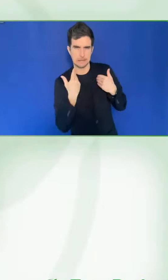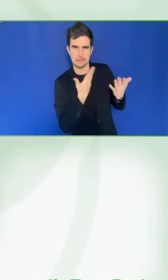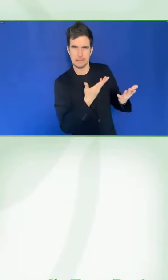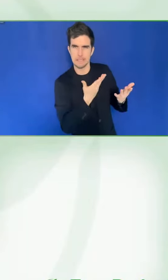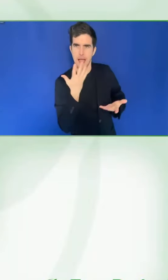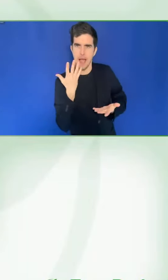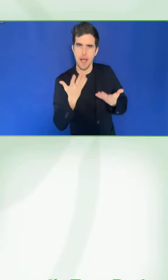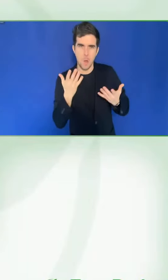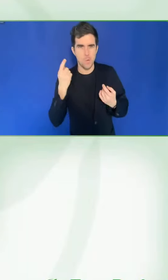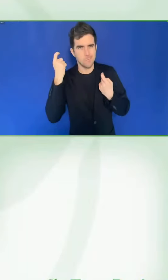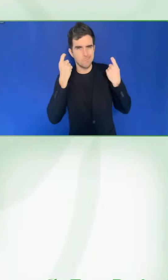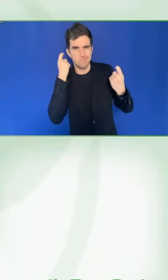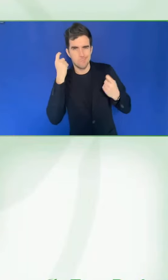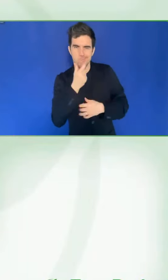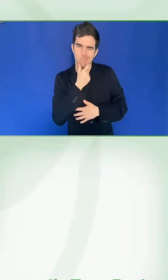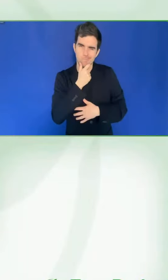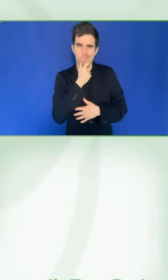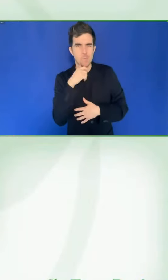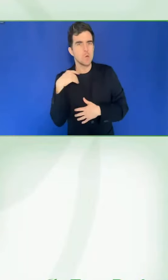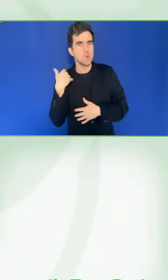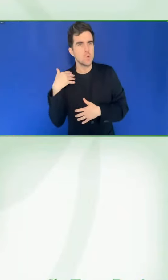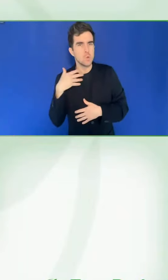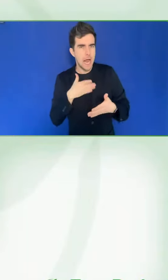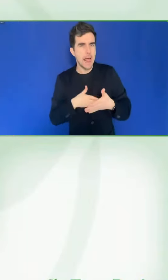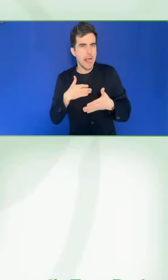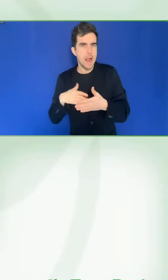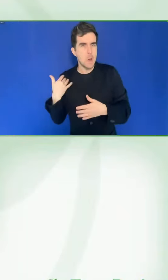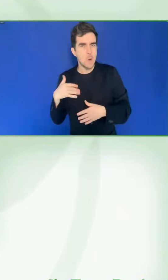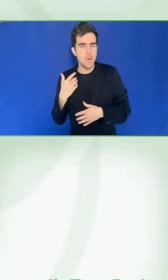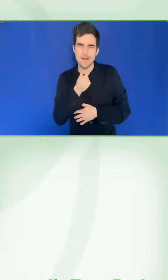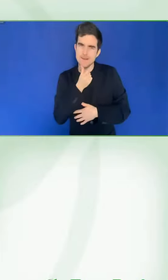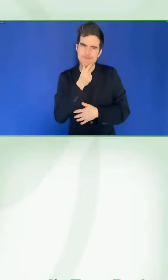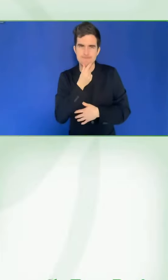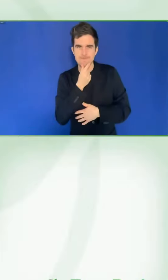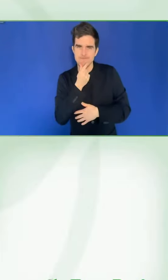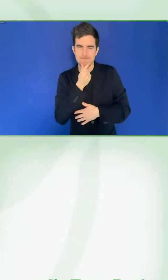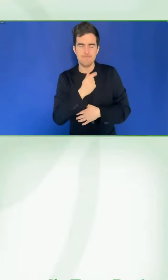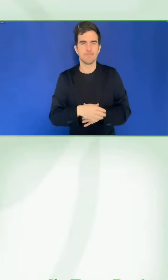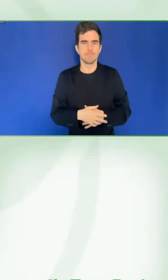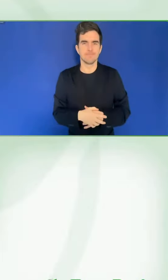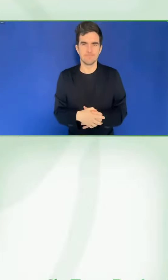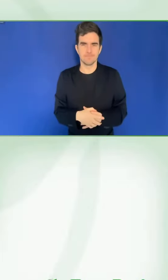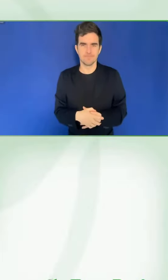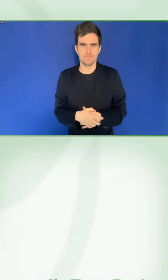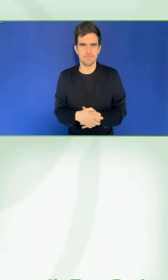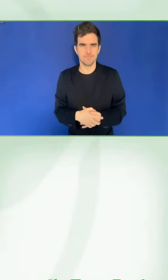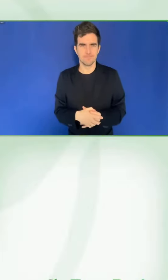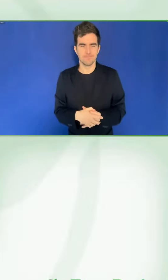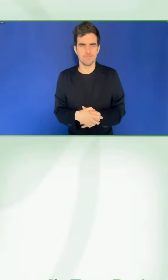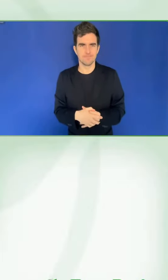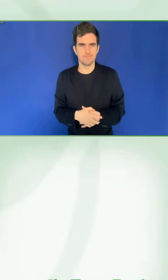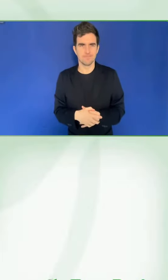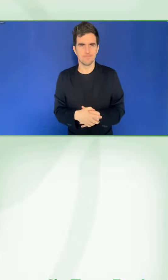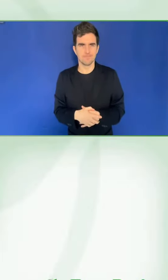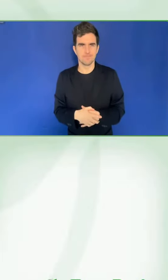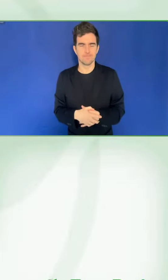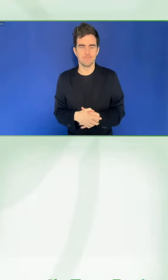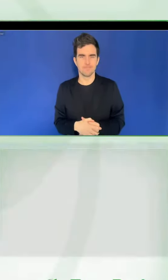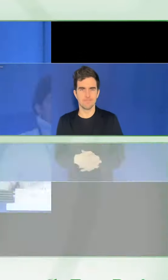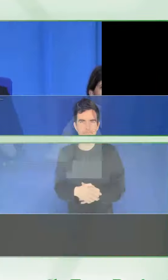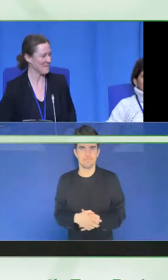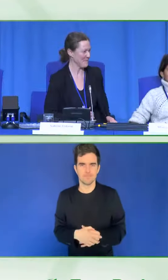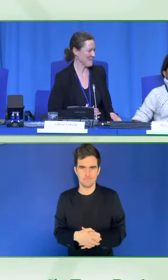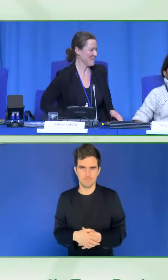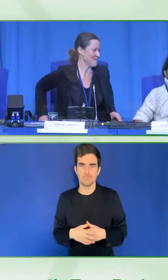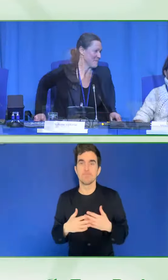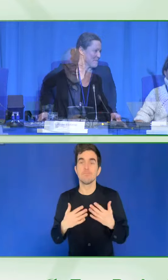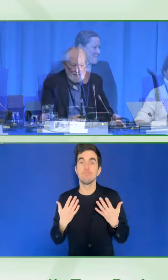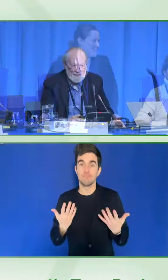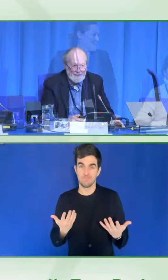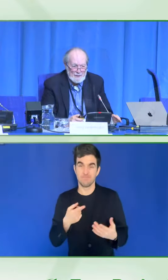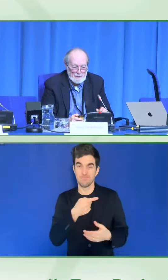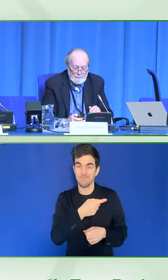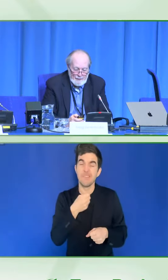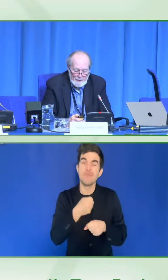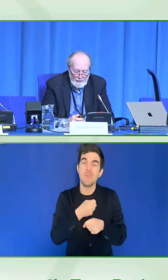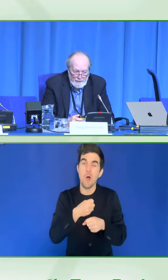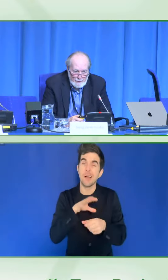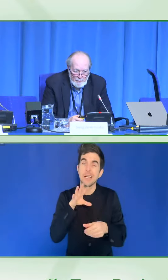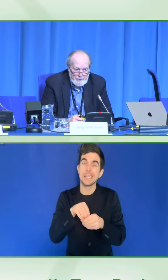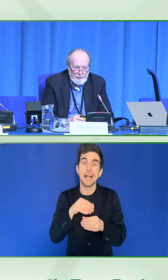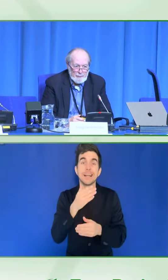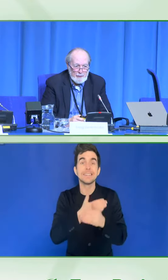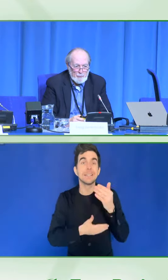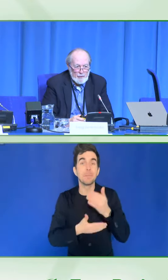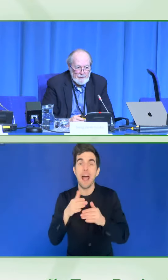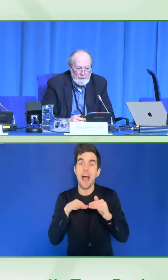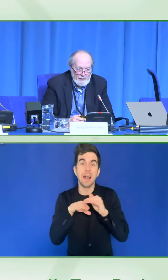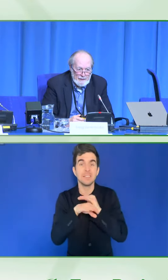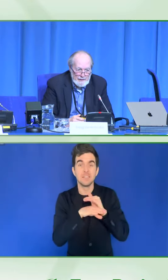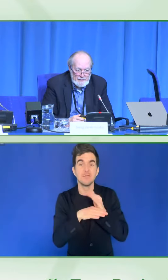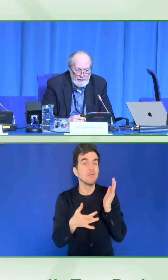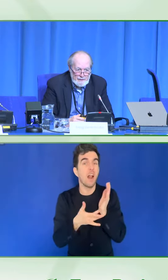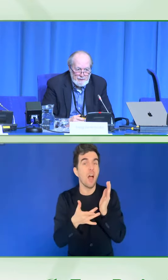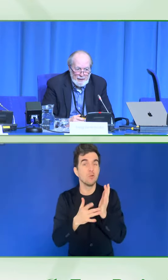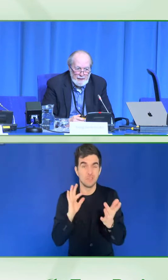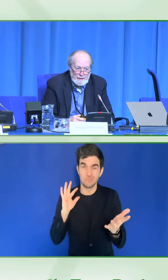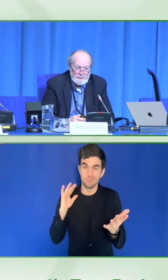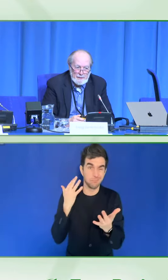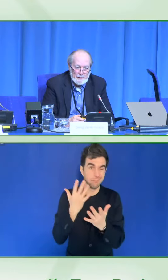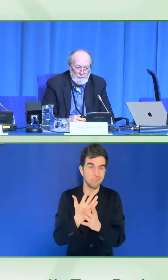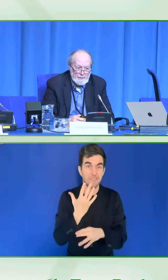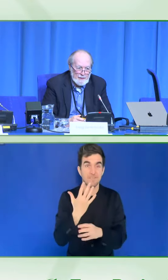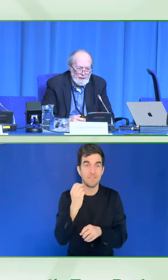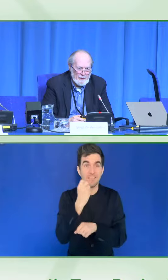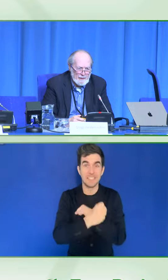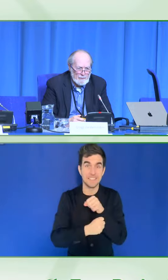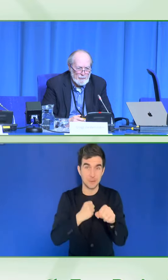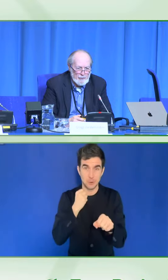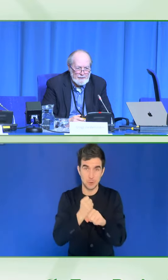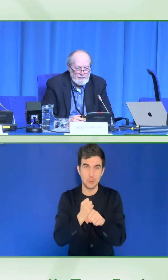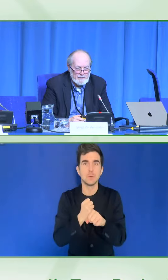Also, you can use and choose if you want to have subtitles, or if not to change it all